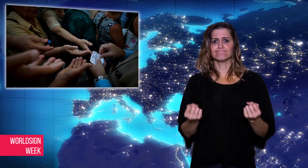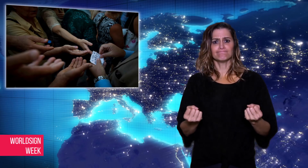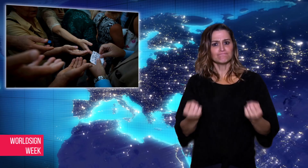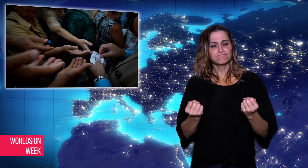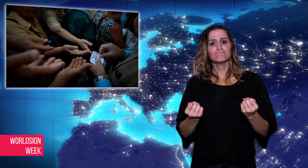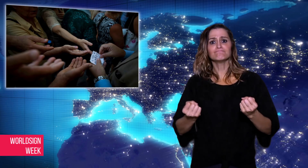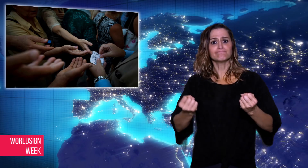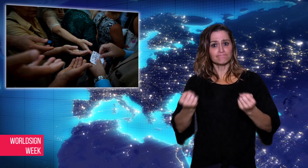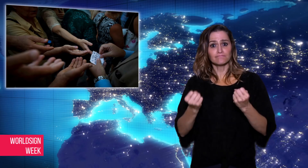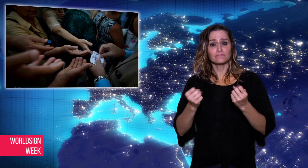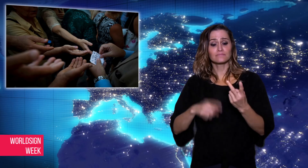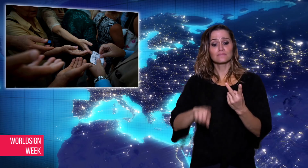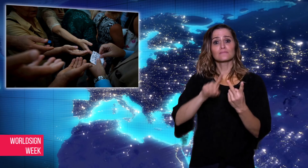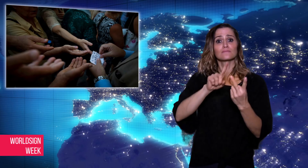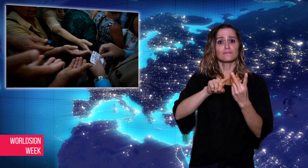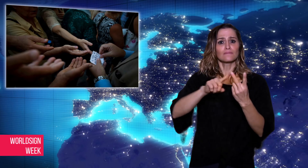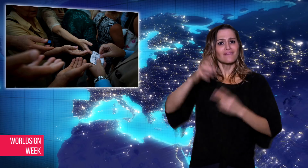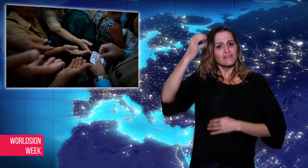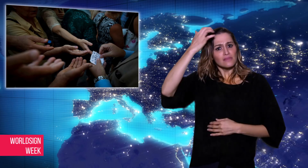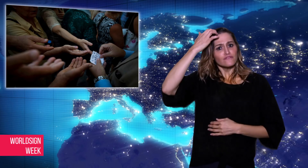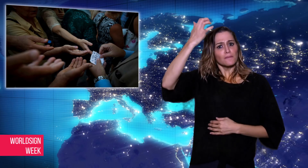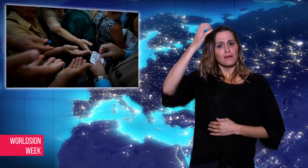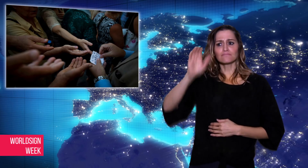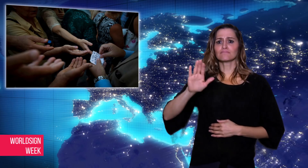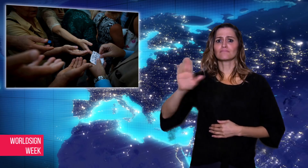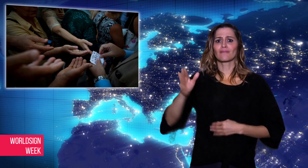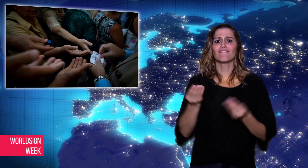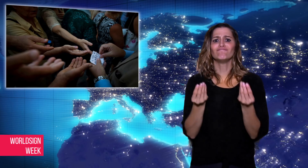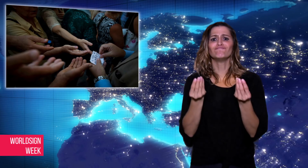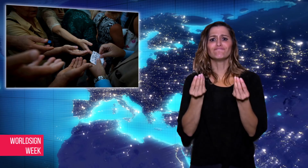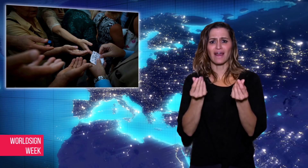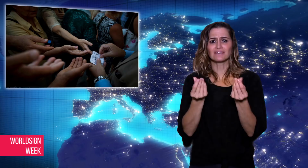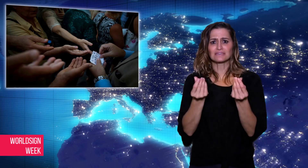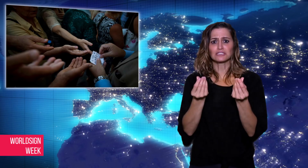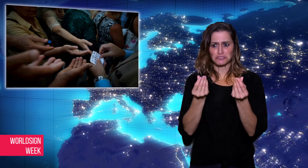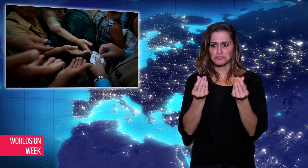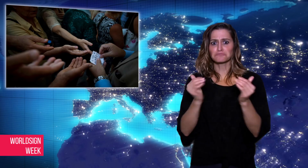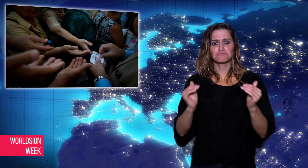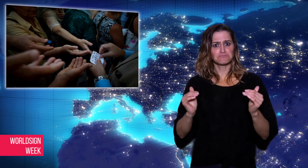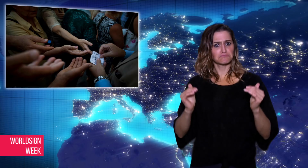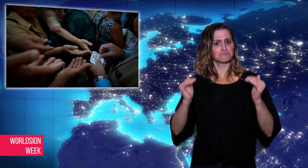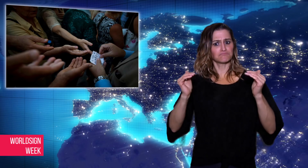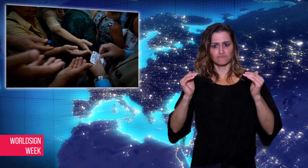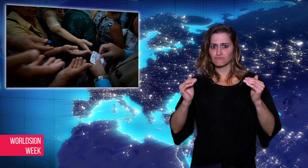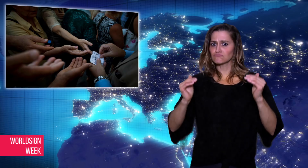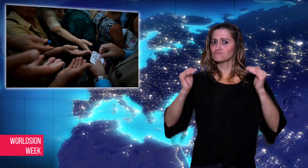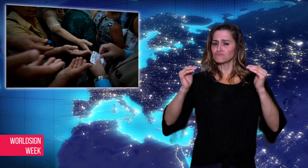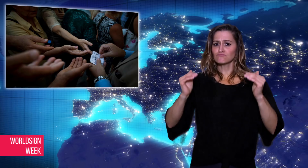of economy, improved state finances,